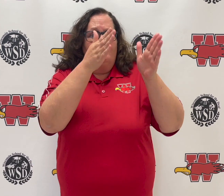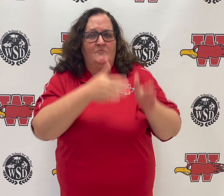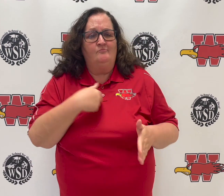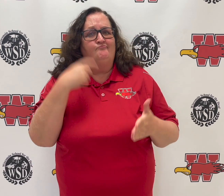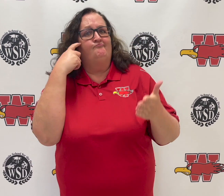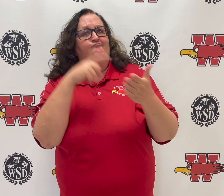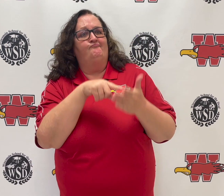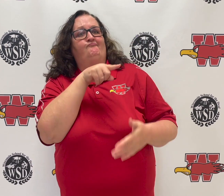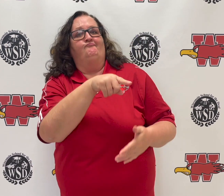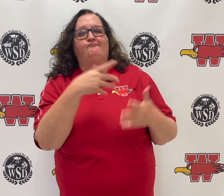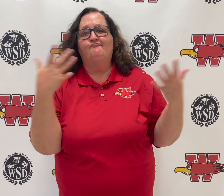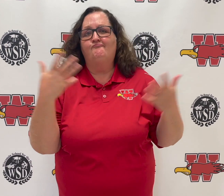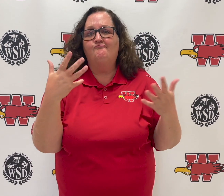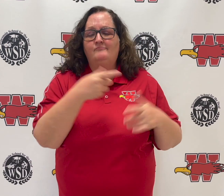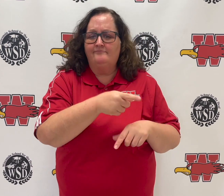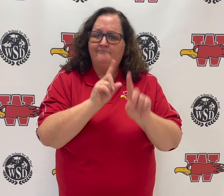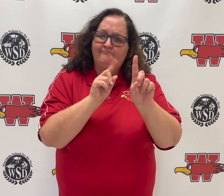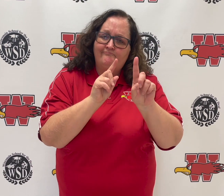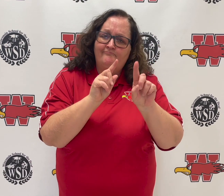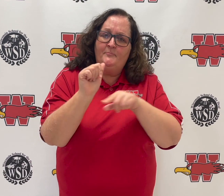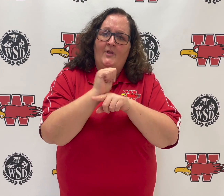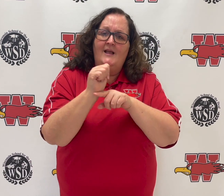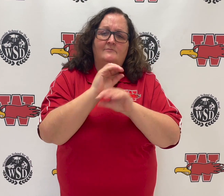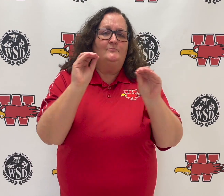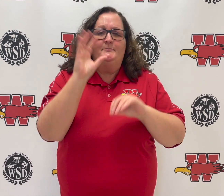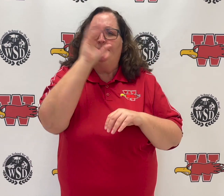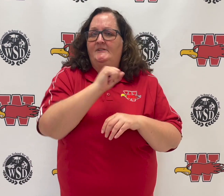This is a person that we recognize their attendance to practice. They